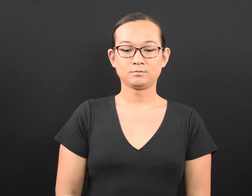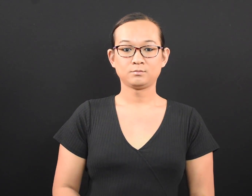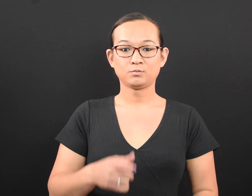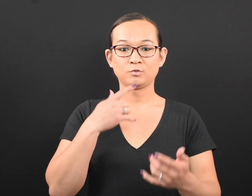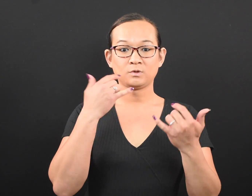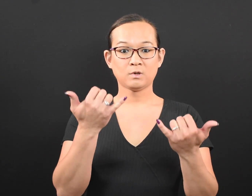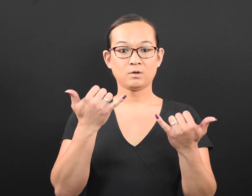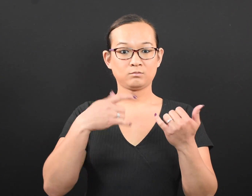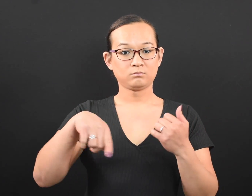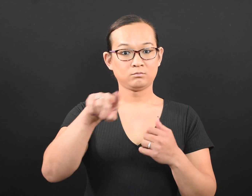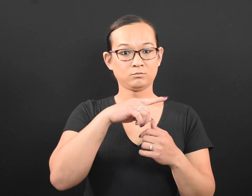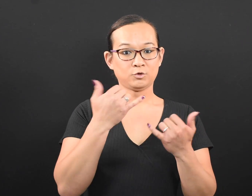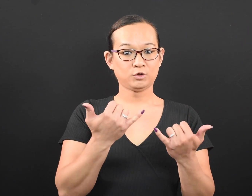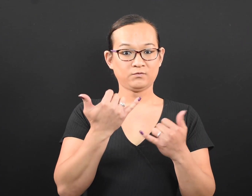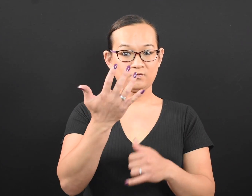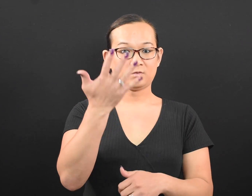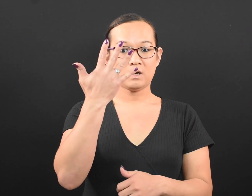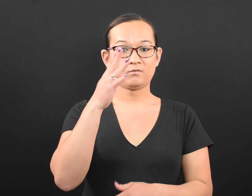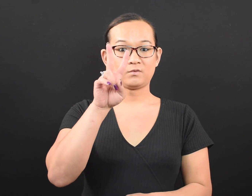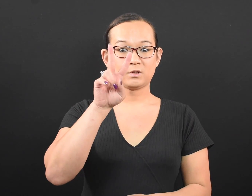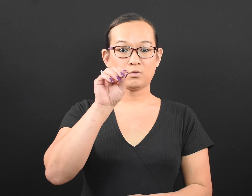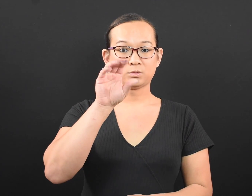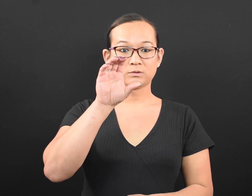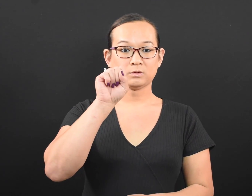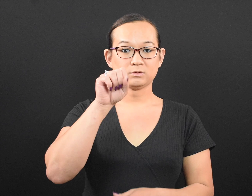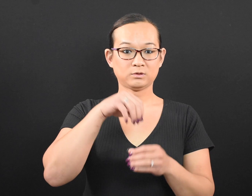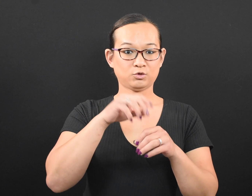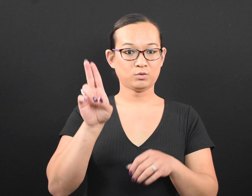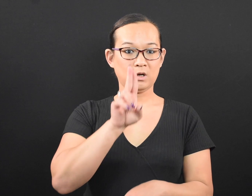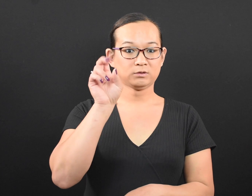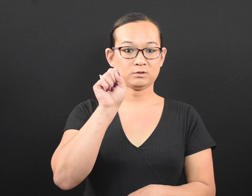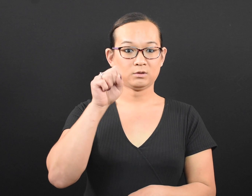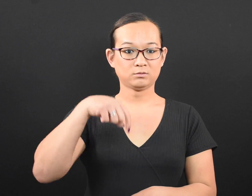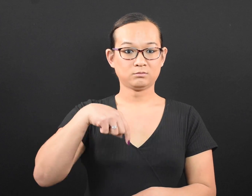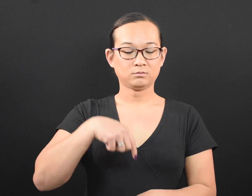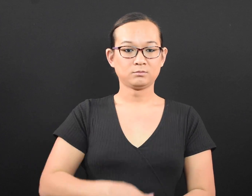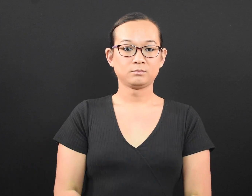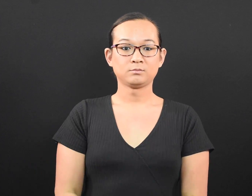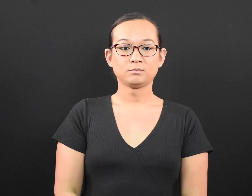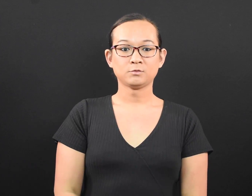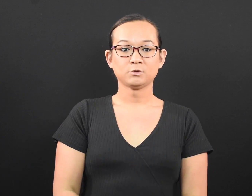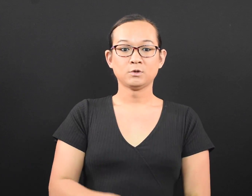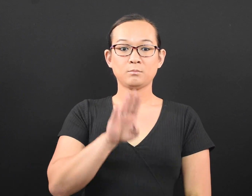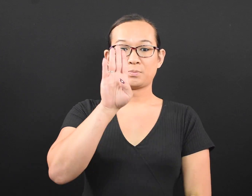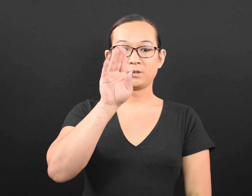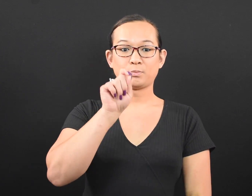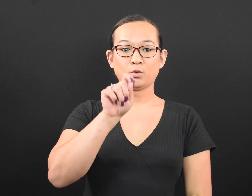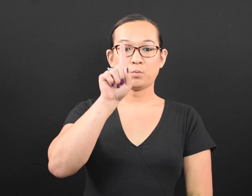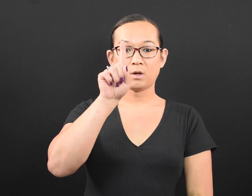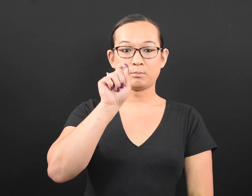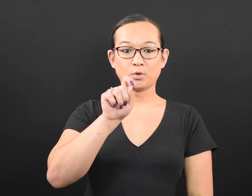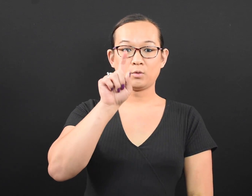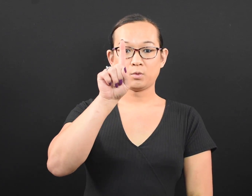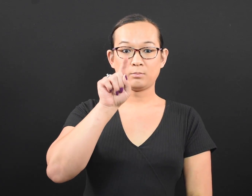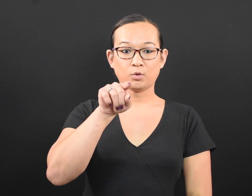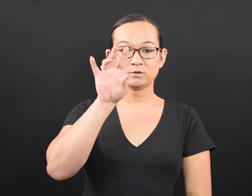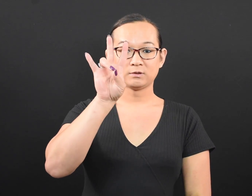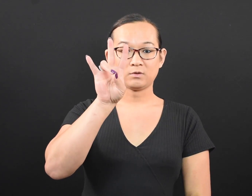There are currently five VOCs in the United States: Global Variant Reports View a global map showing reports of variants in each country. B.1.1.7: This variant was first